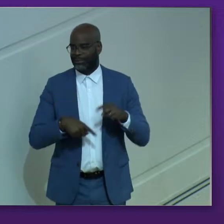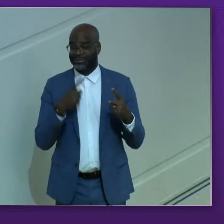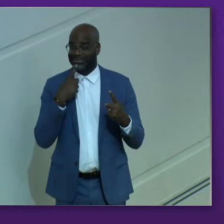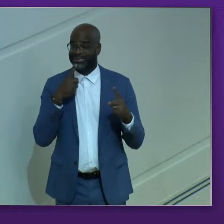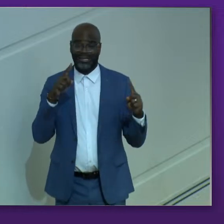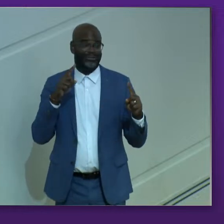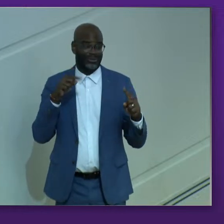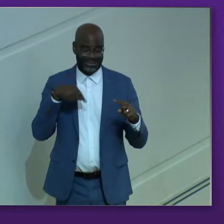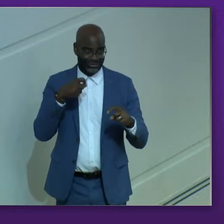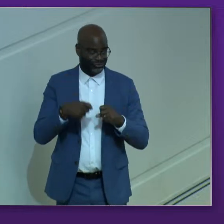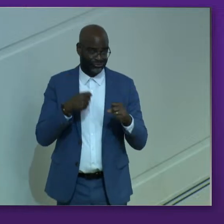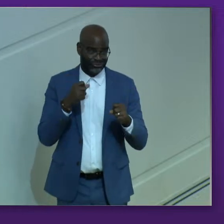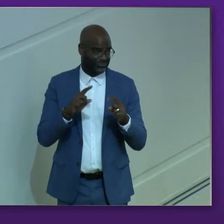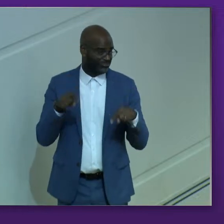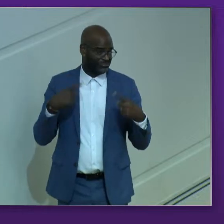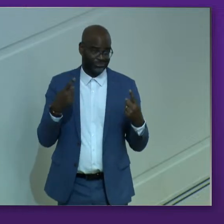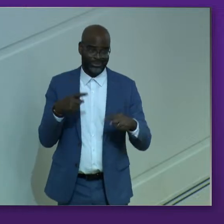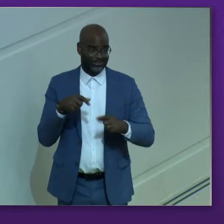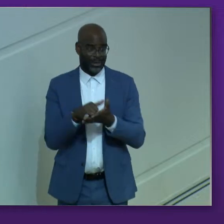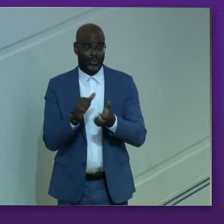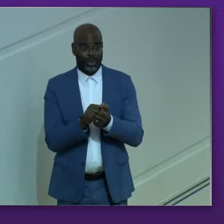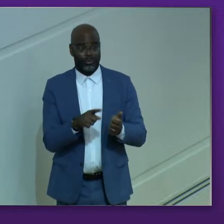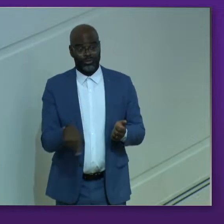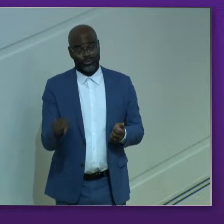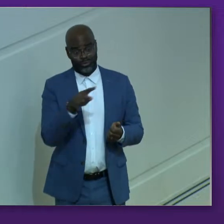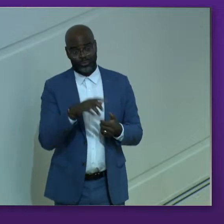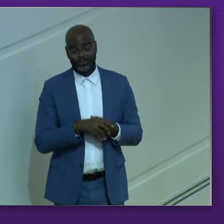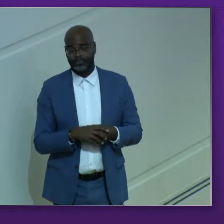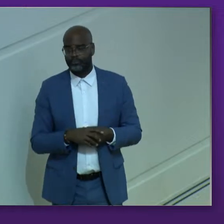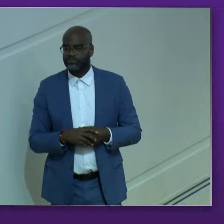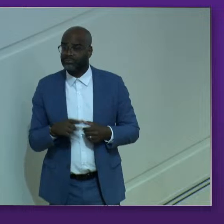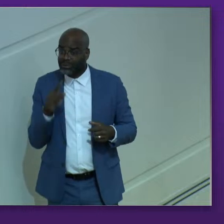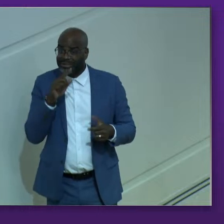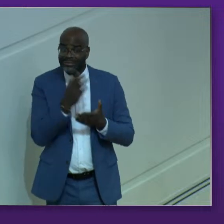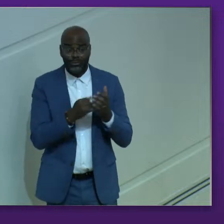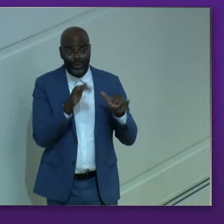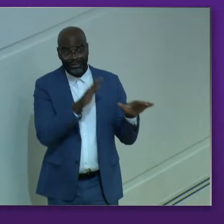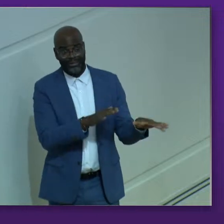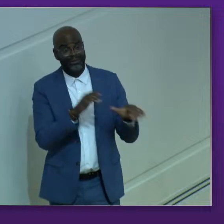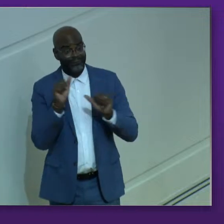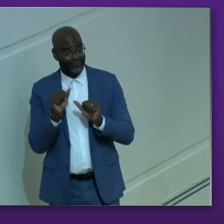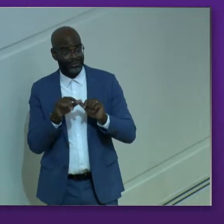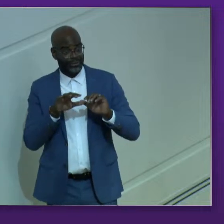COUNCILS FOR THE HARD WORK AND DEDICATION TO GOVERNANCE AND AT